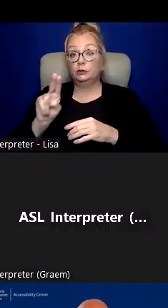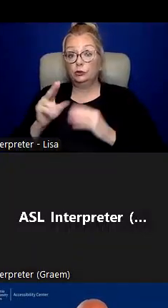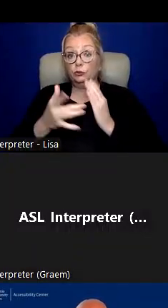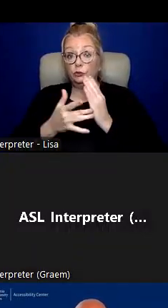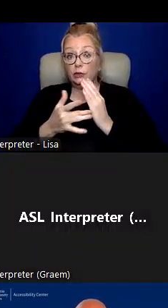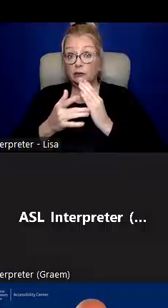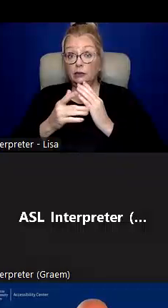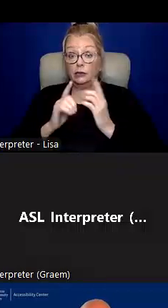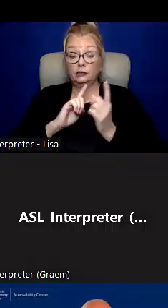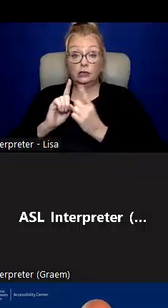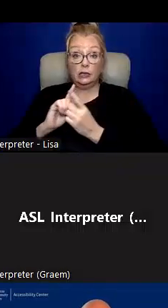that I mentioned at the beginning